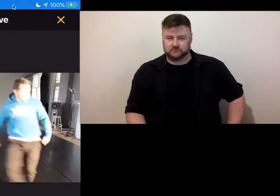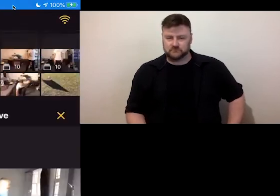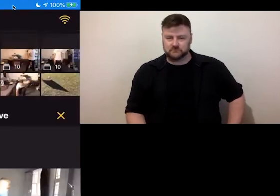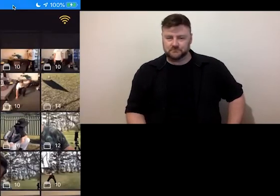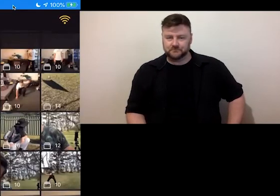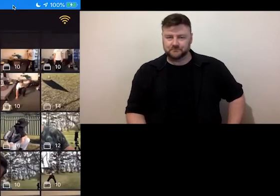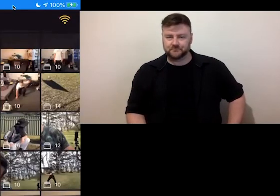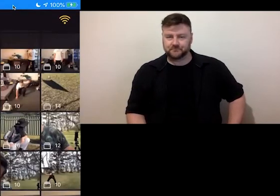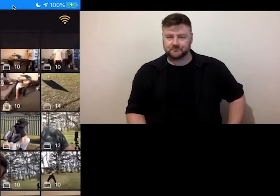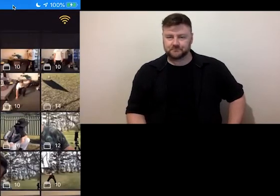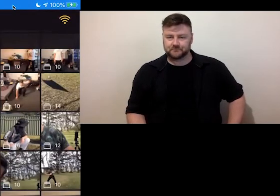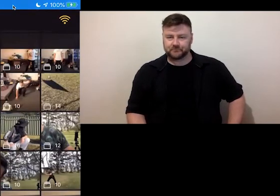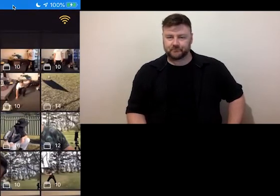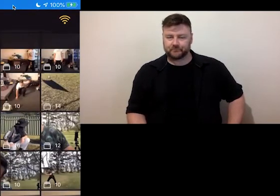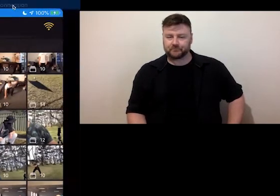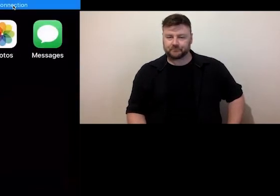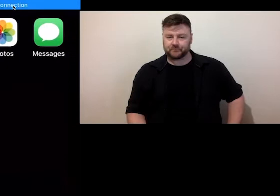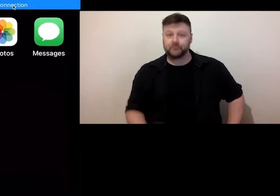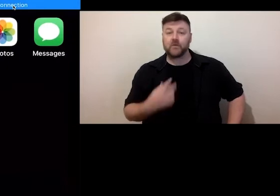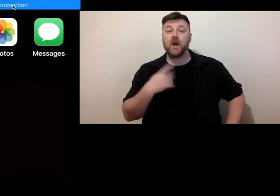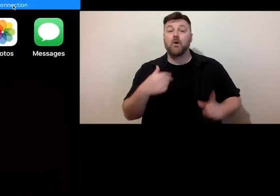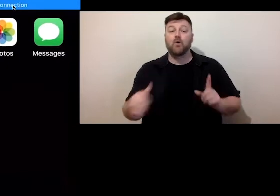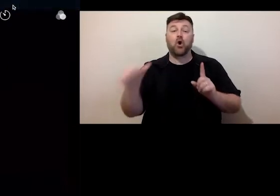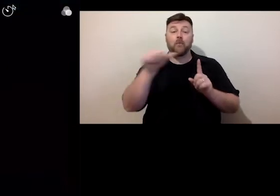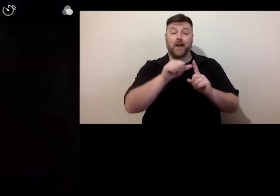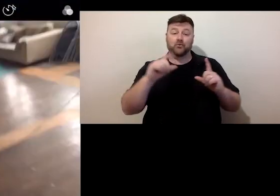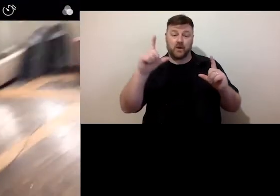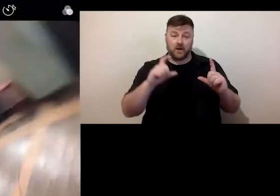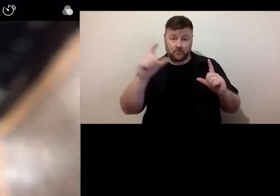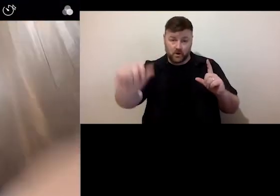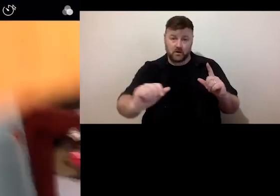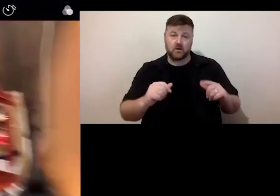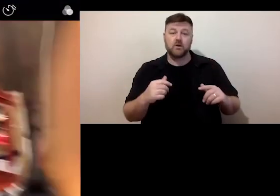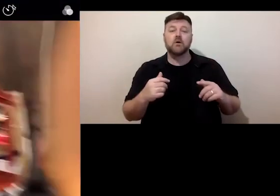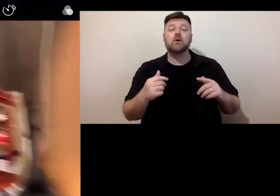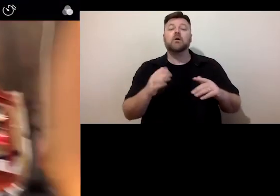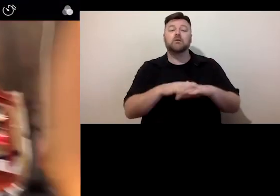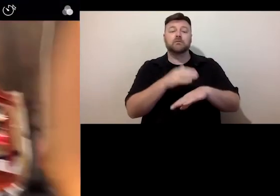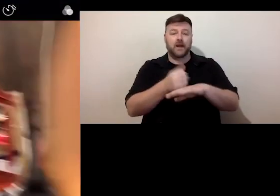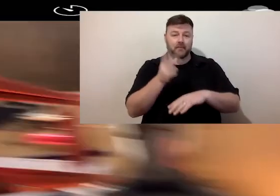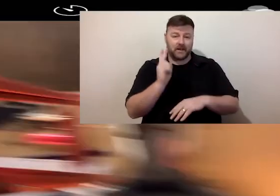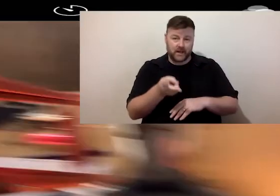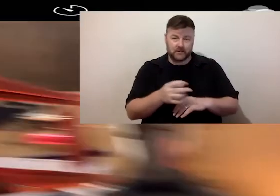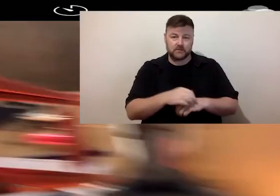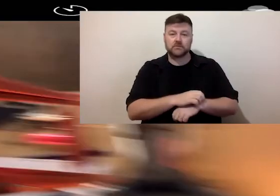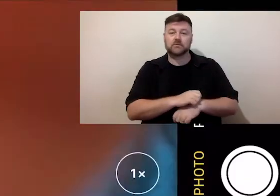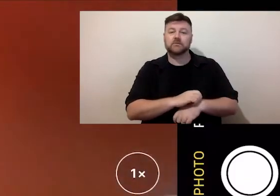the whole process here - is I'll go back to Camera, set it up again, or maybe go to a different location...